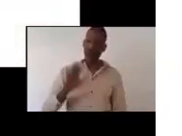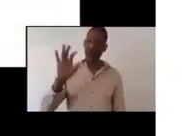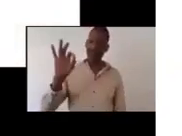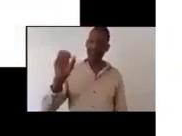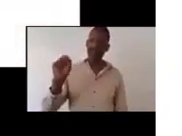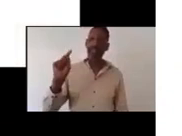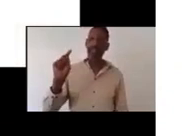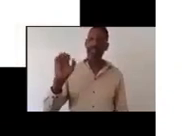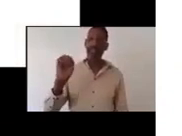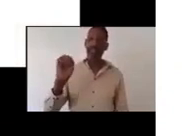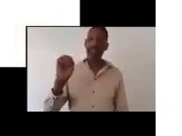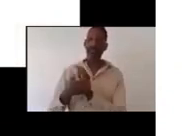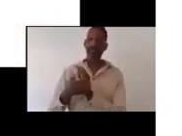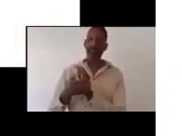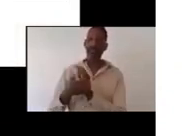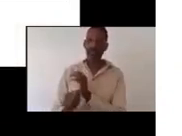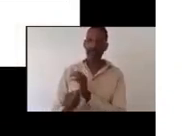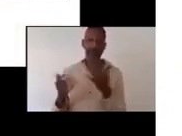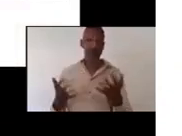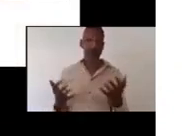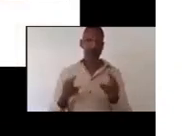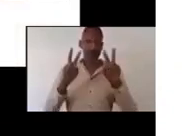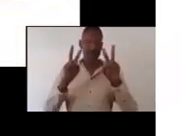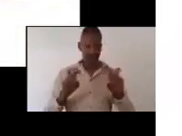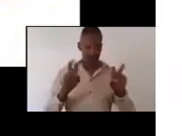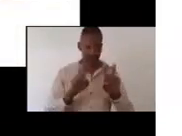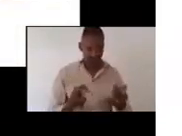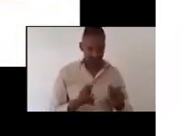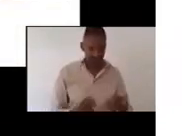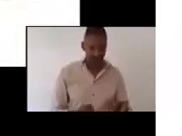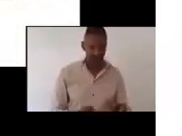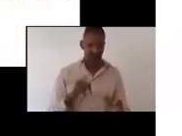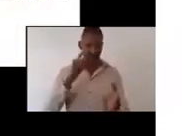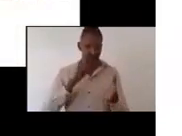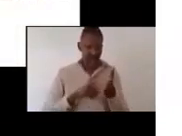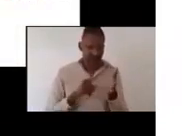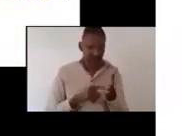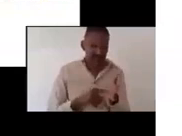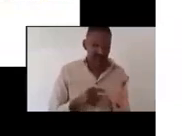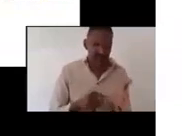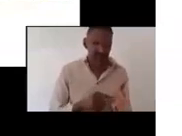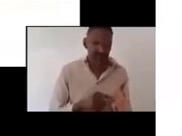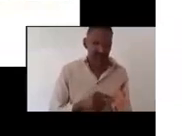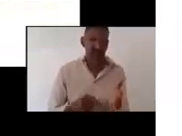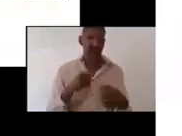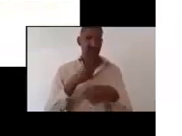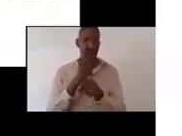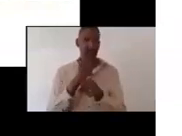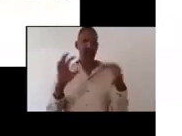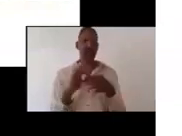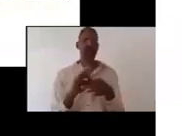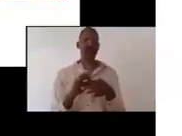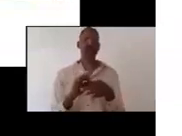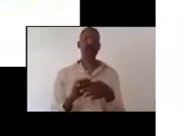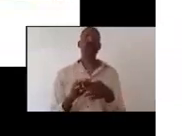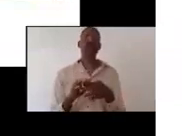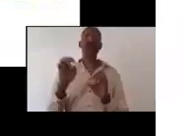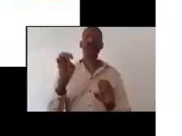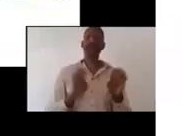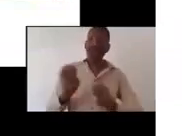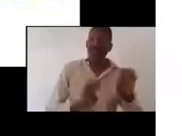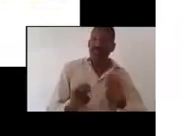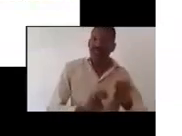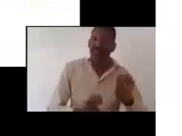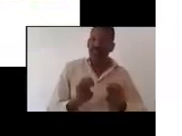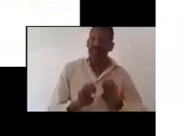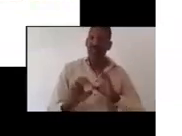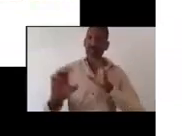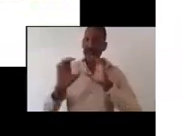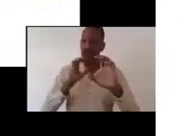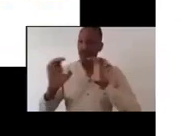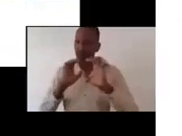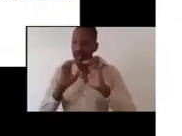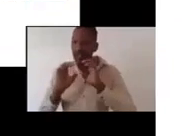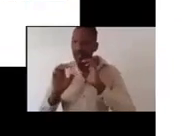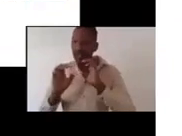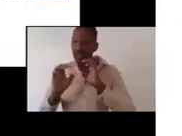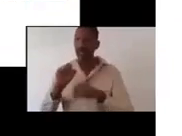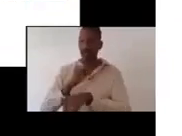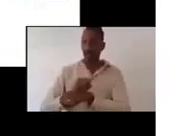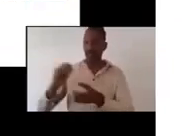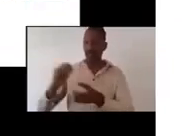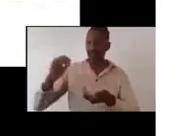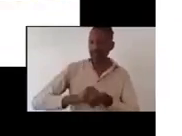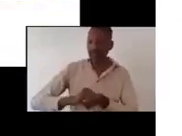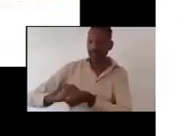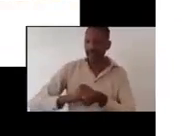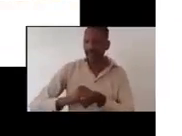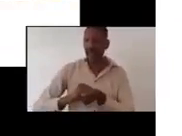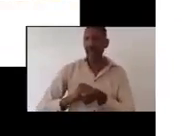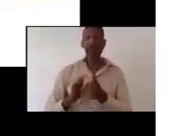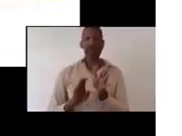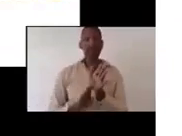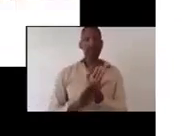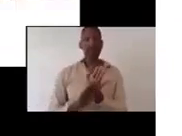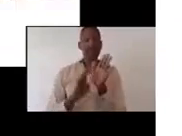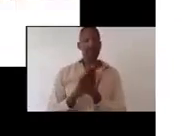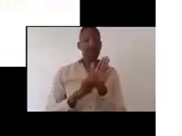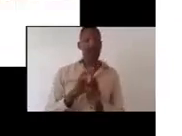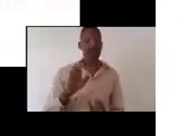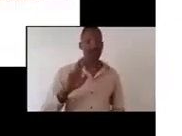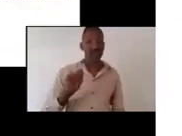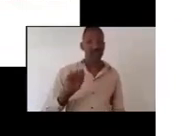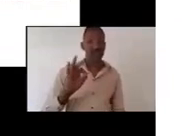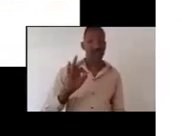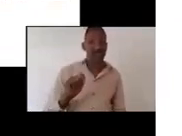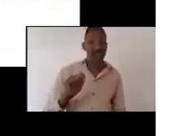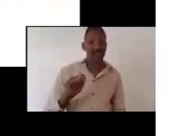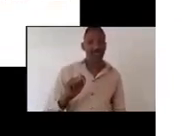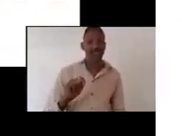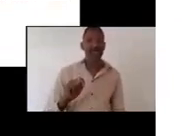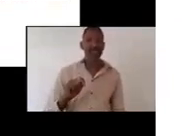These are analytical reasoning, investigating, making connections, experimenting, communicating, collaboration, developing craft, envisioning, and perspective taking.